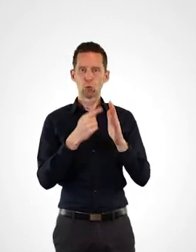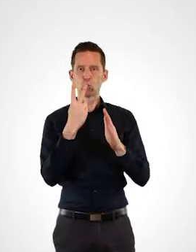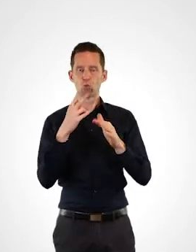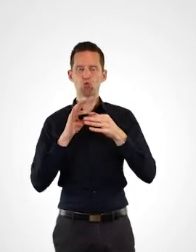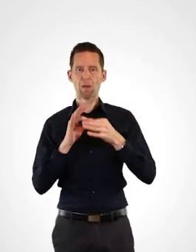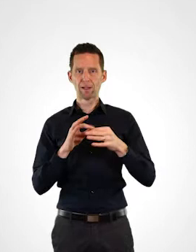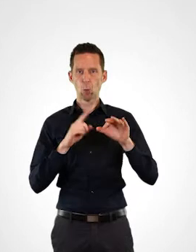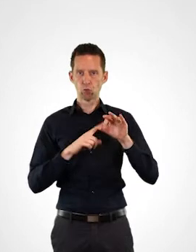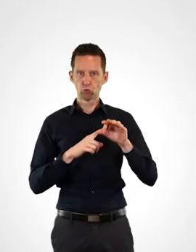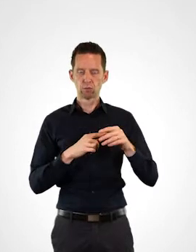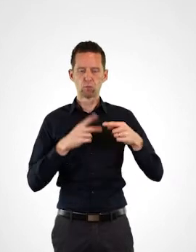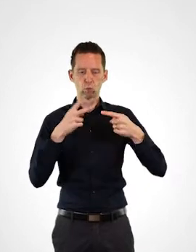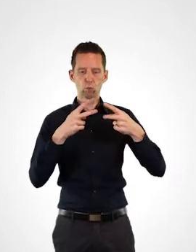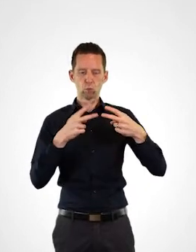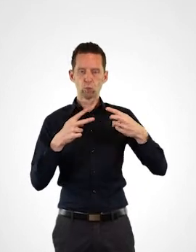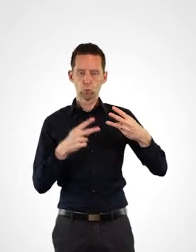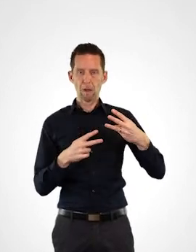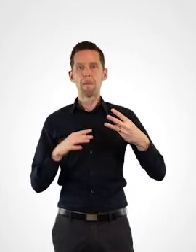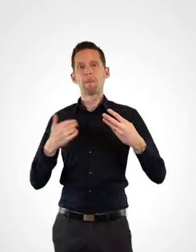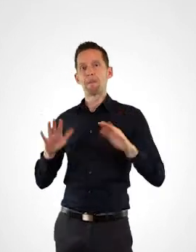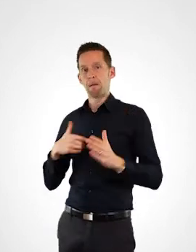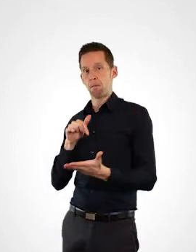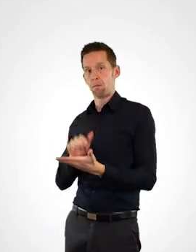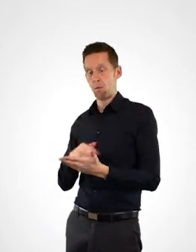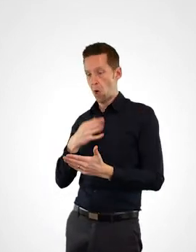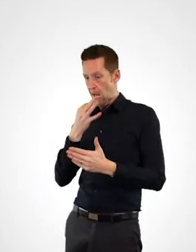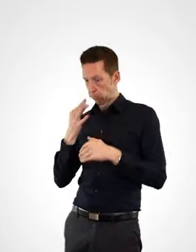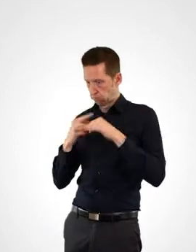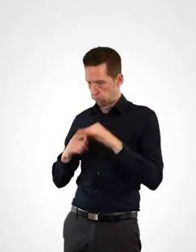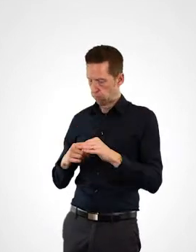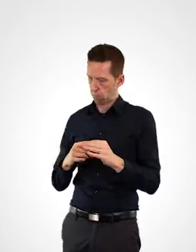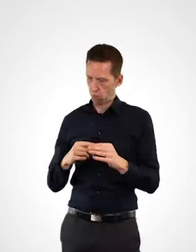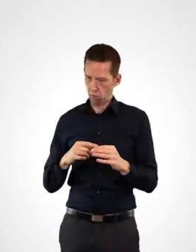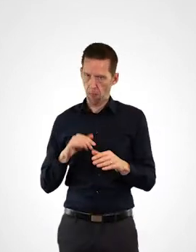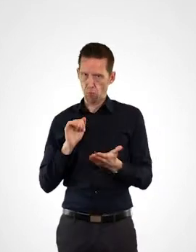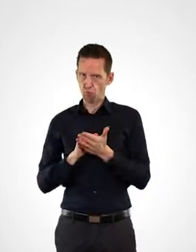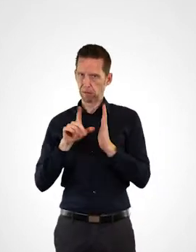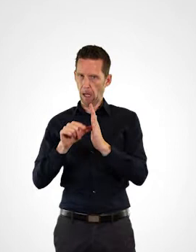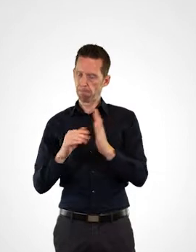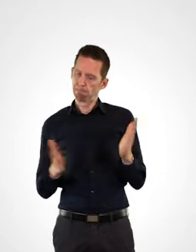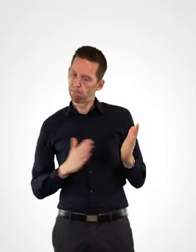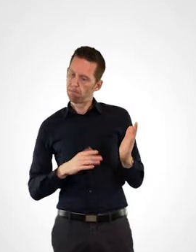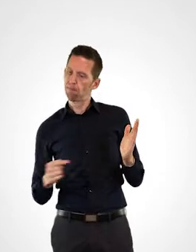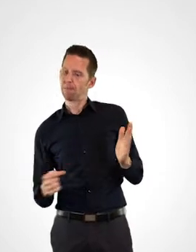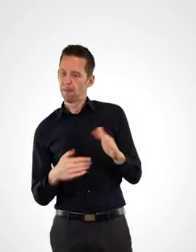and while we're reading we ask the questions where it's appropriate in the book and we also draw attention